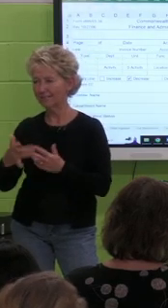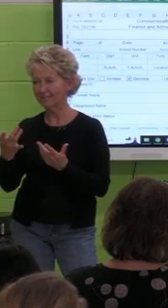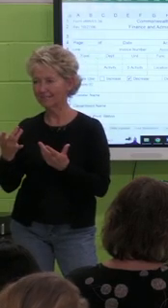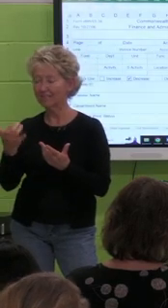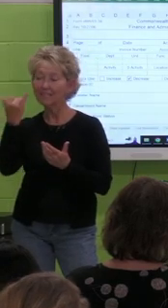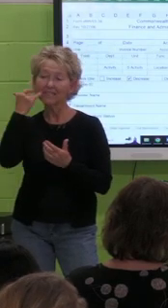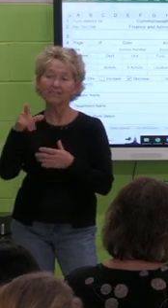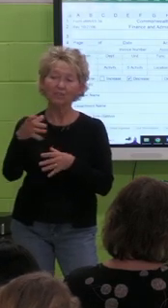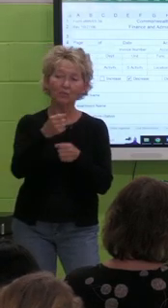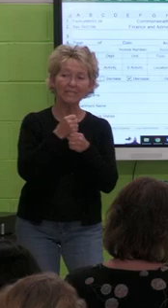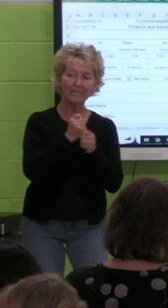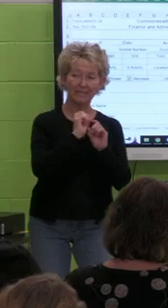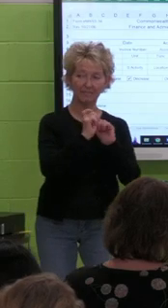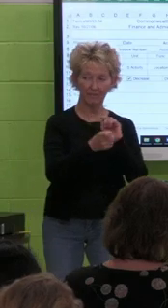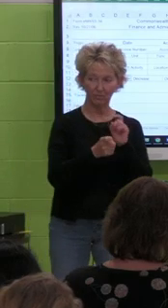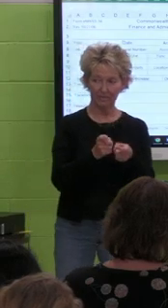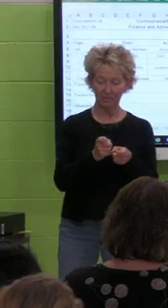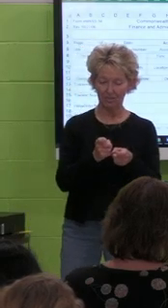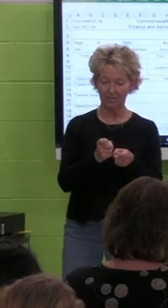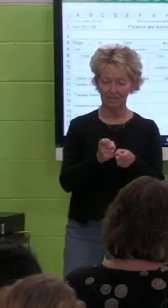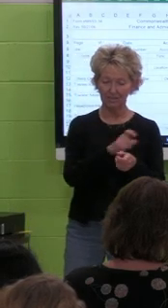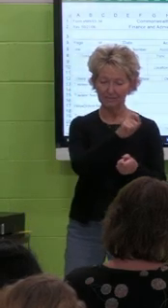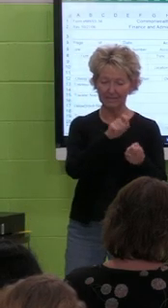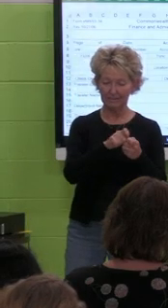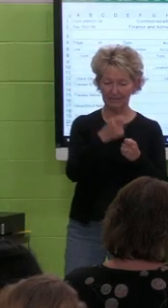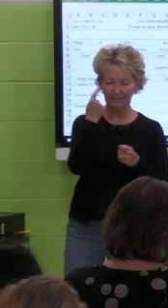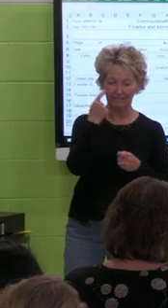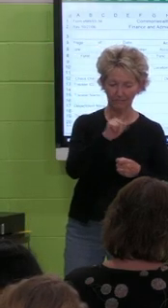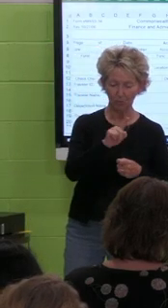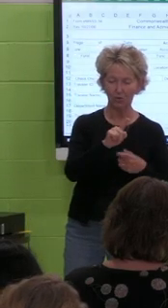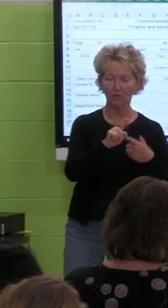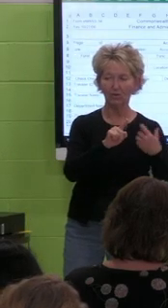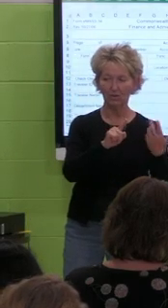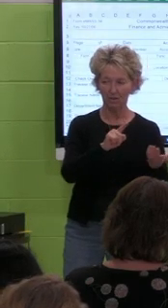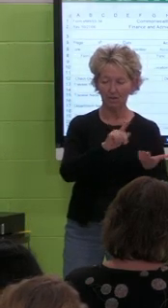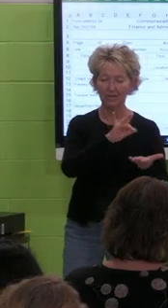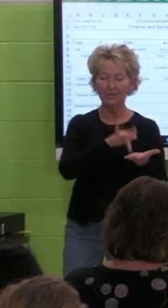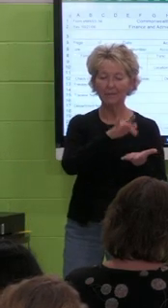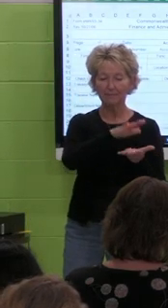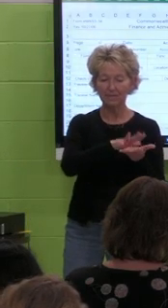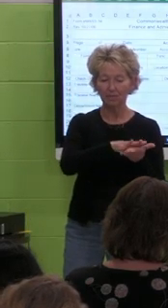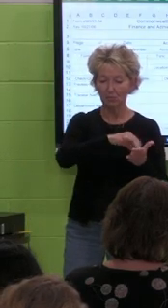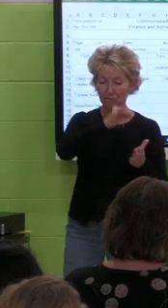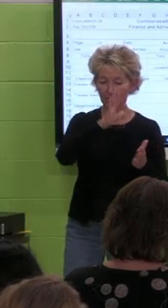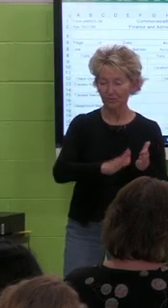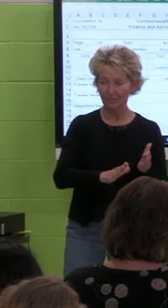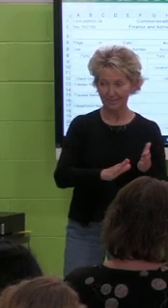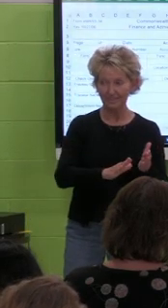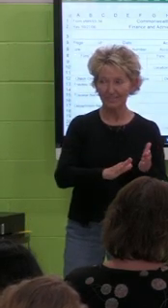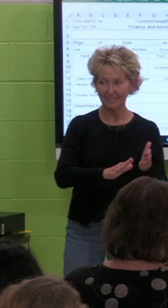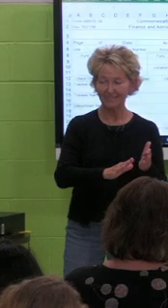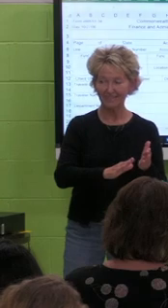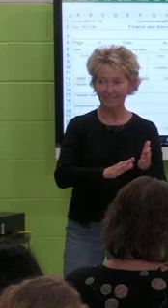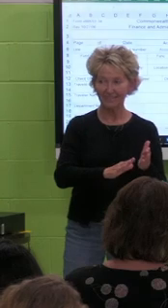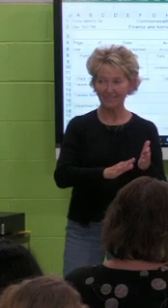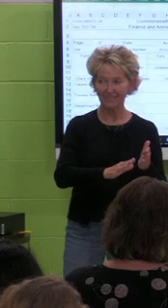if you receive a donation and they say I want this to go to the middle school students then